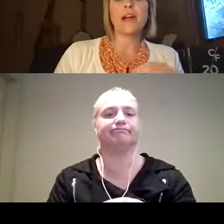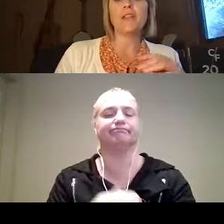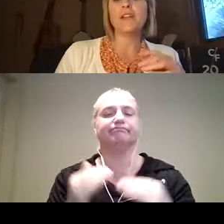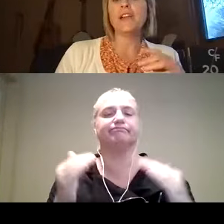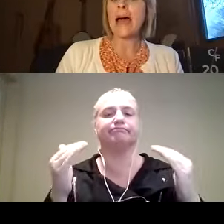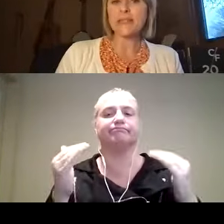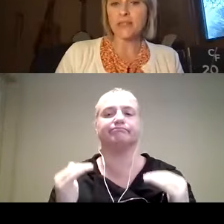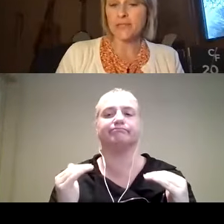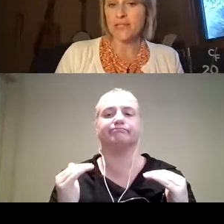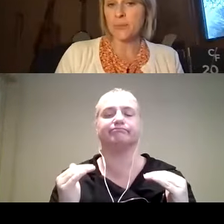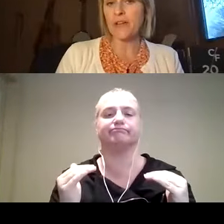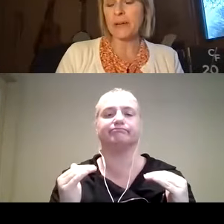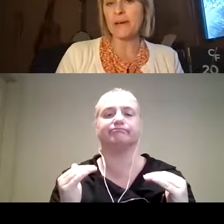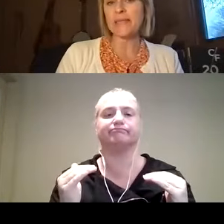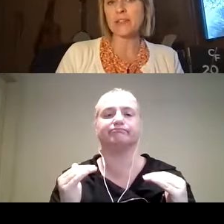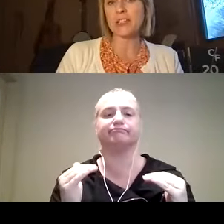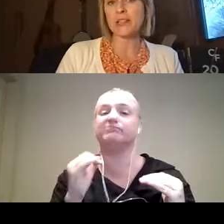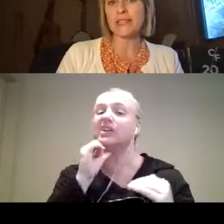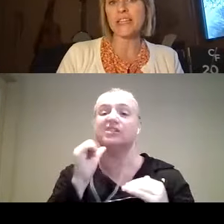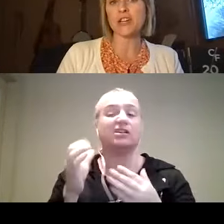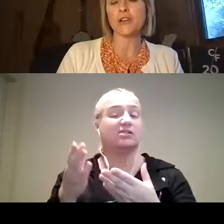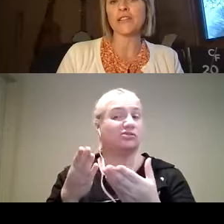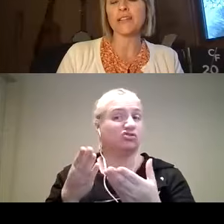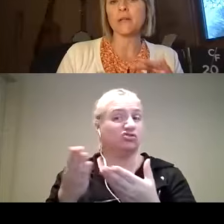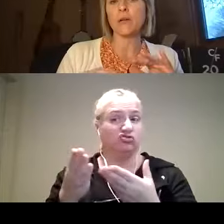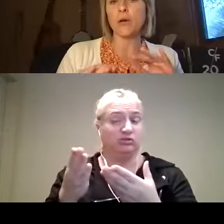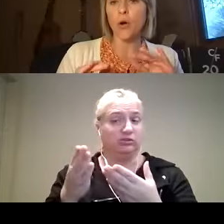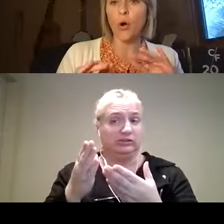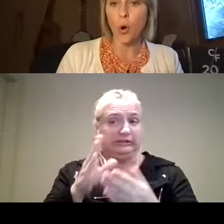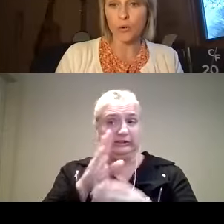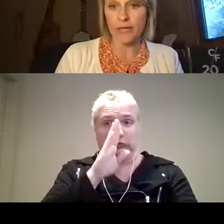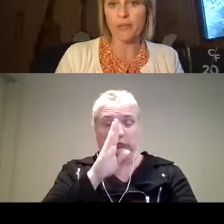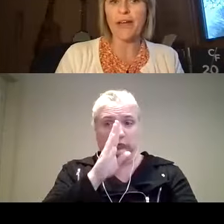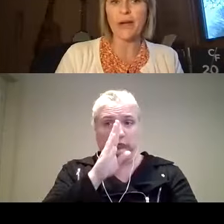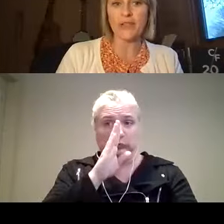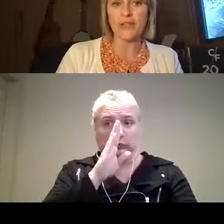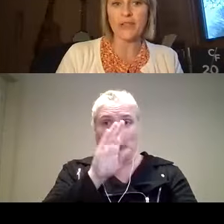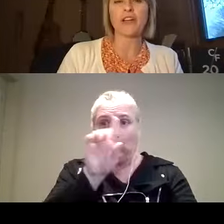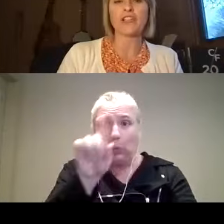They're not services provided by special ed teachers only, without the collaboration